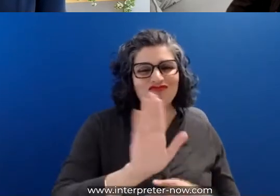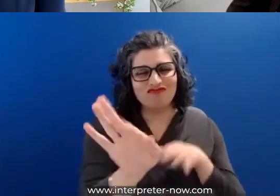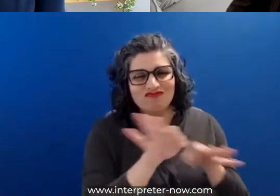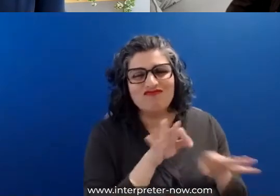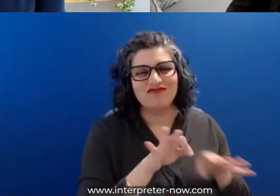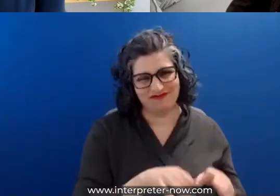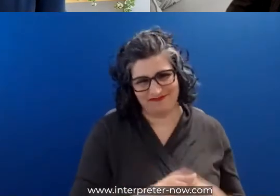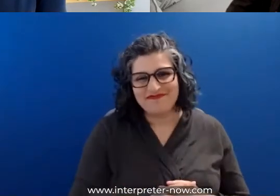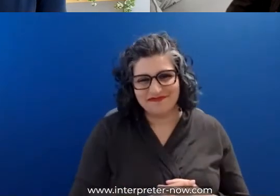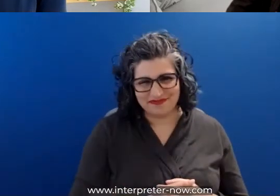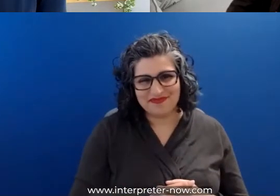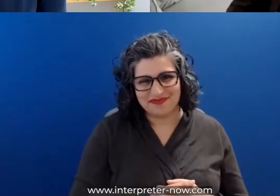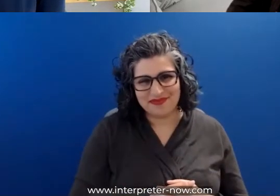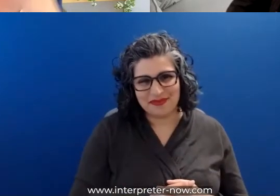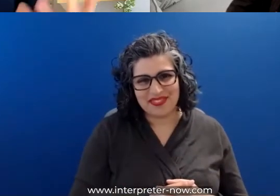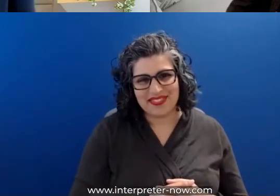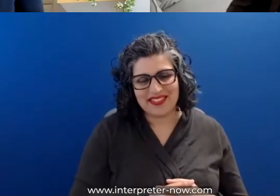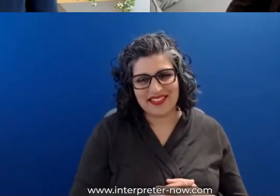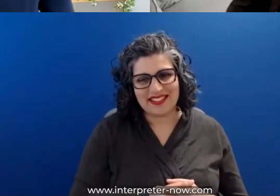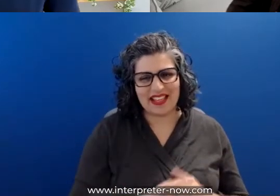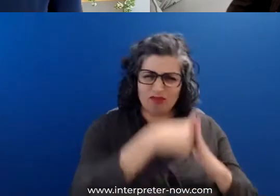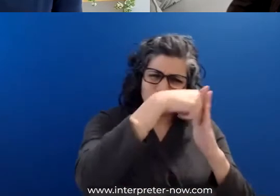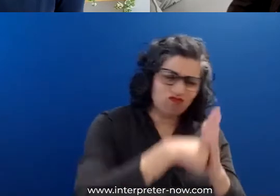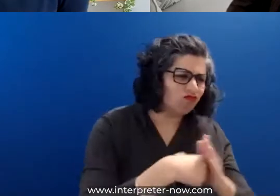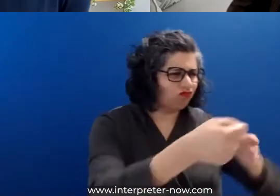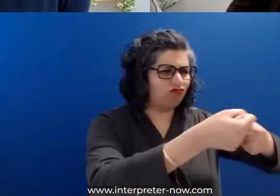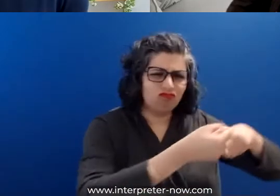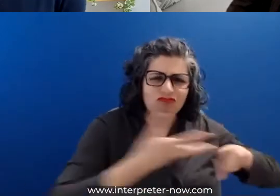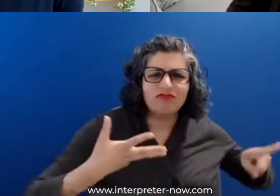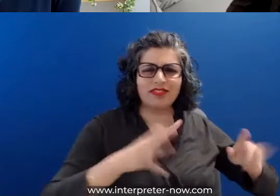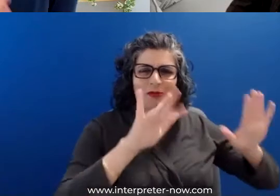too. It was definitely thorough and wonderful, so I appreciate that.